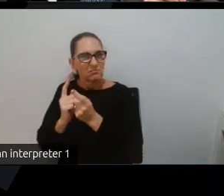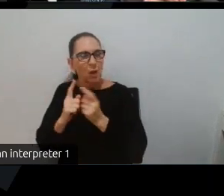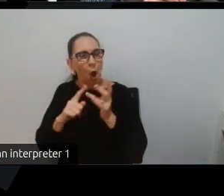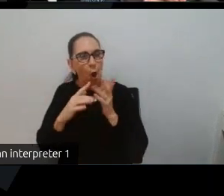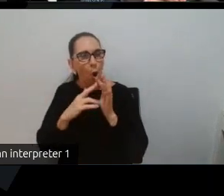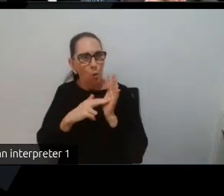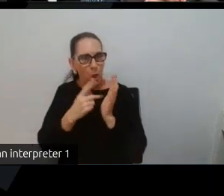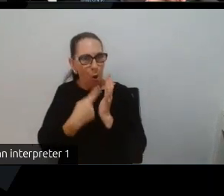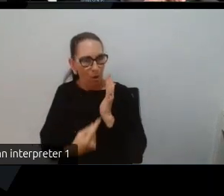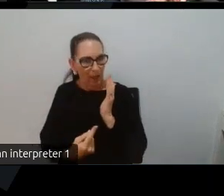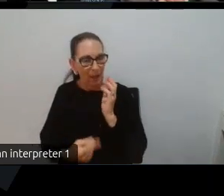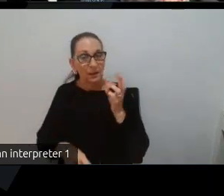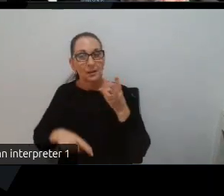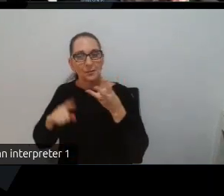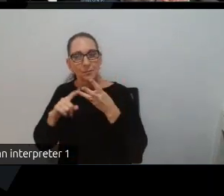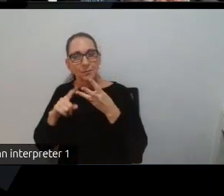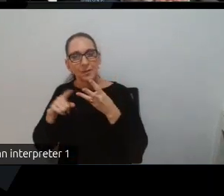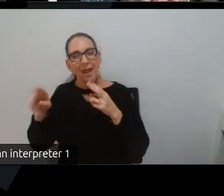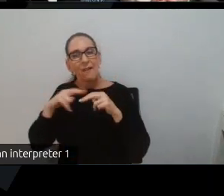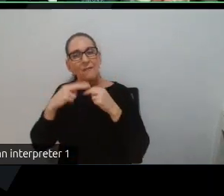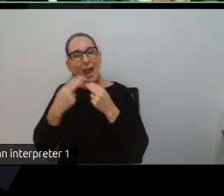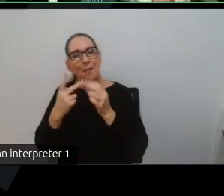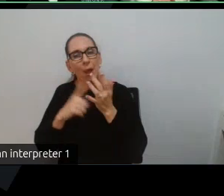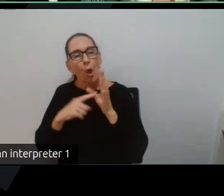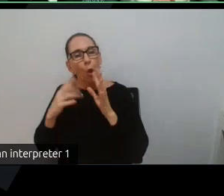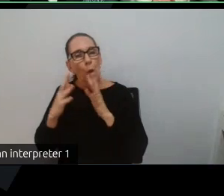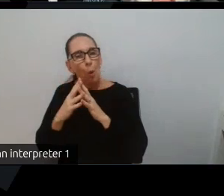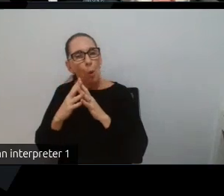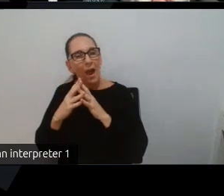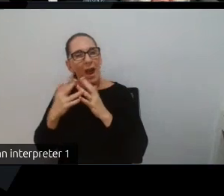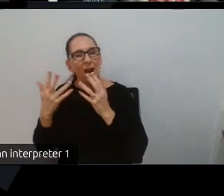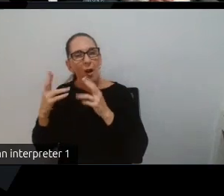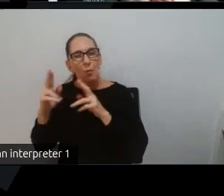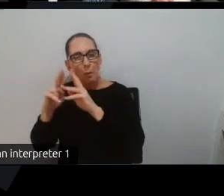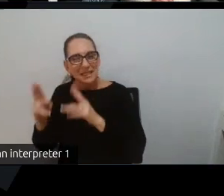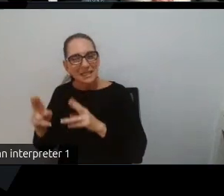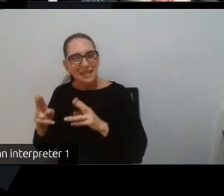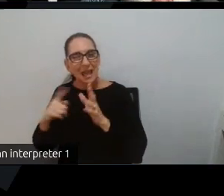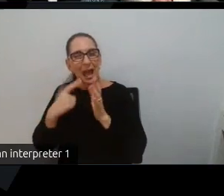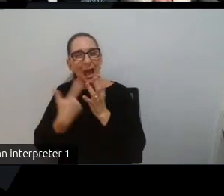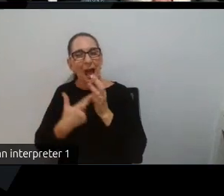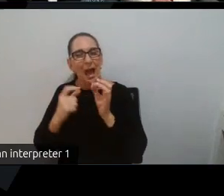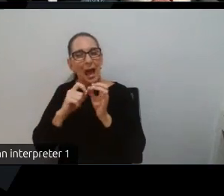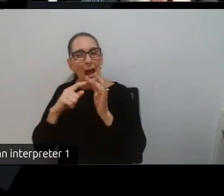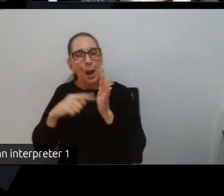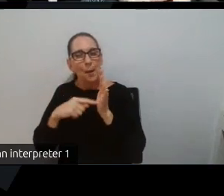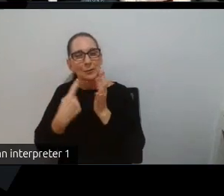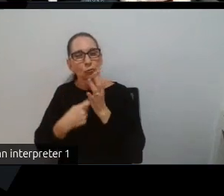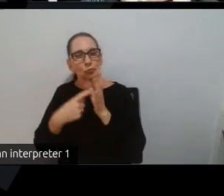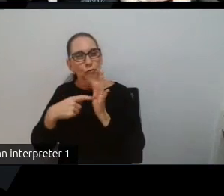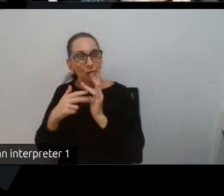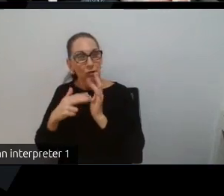family law property arbitration. So arbitration whilst still being a dispute resolution event